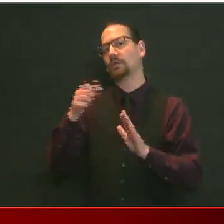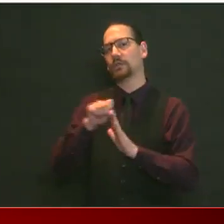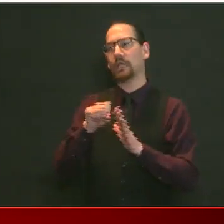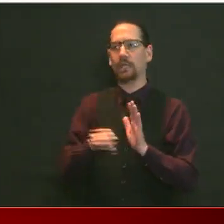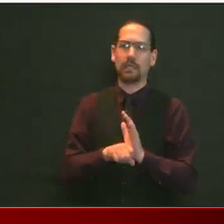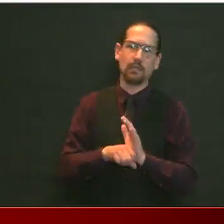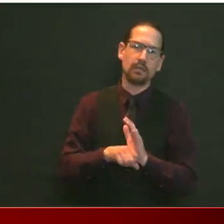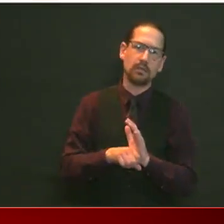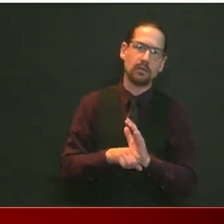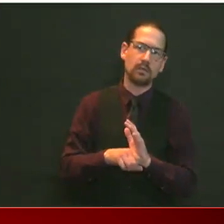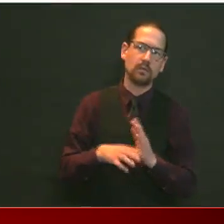DISTANCING WERE COMMON.